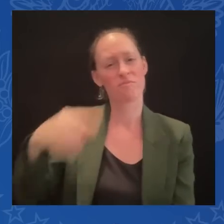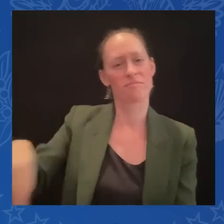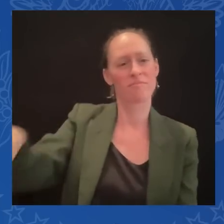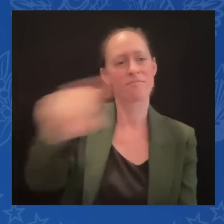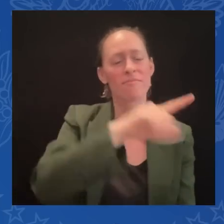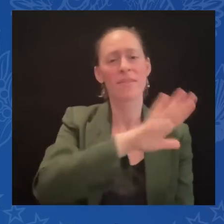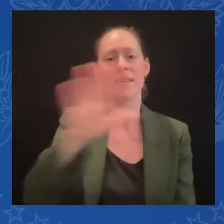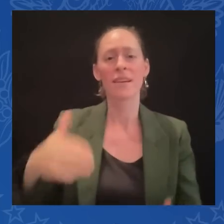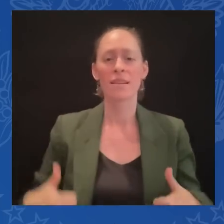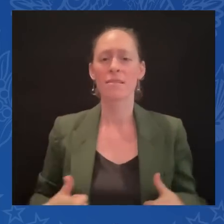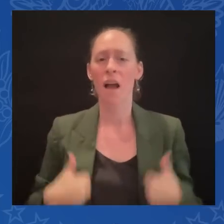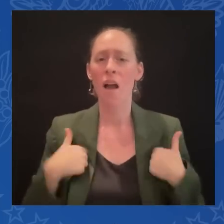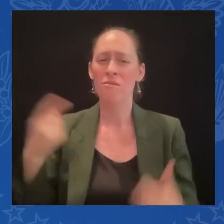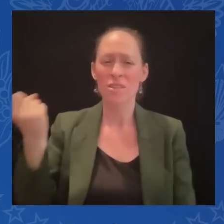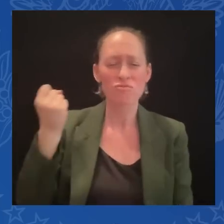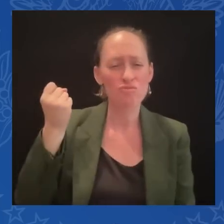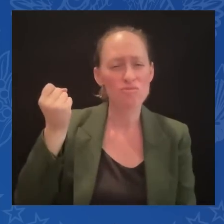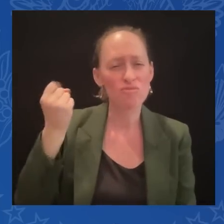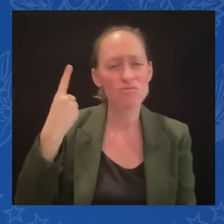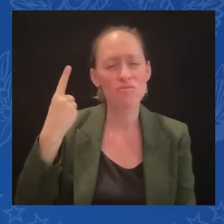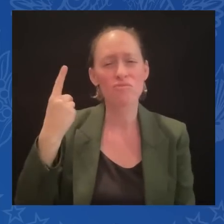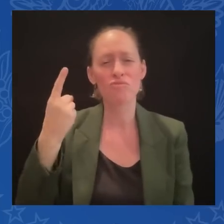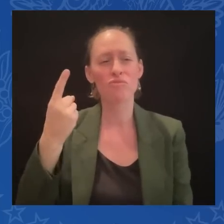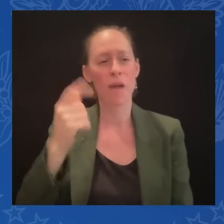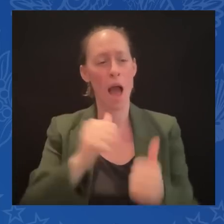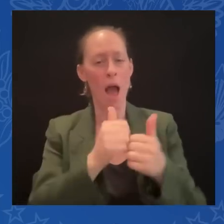Mr. President, welcome back to South Carolina.